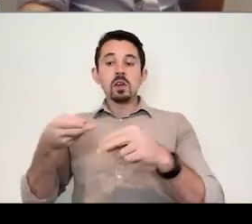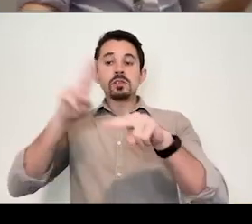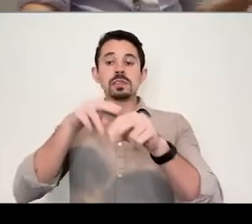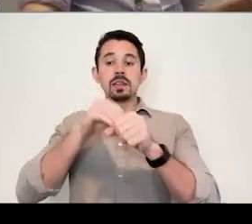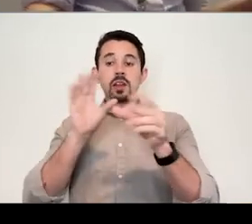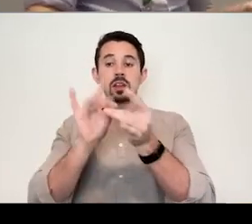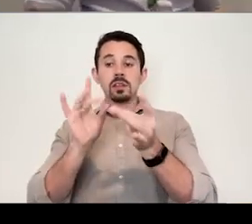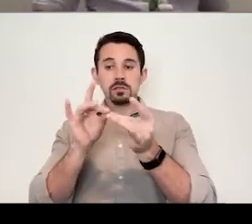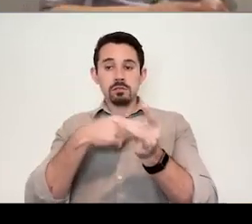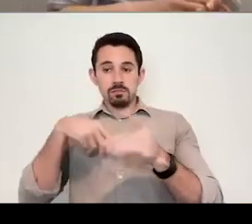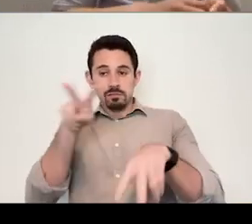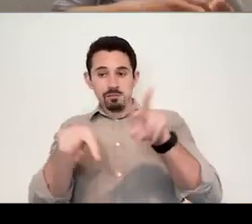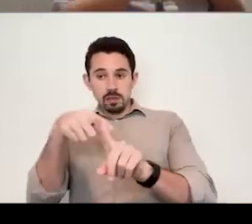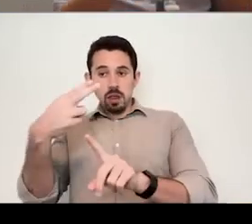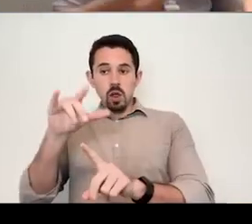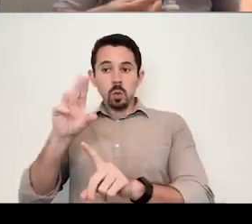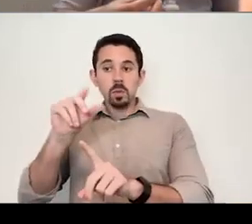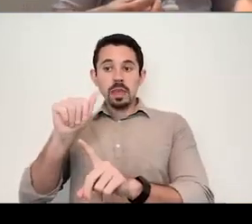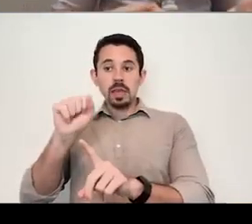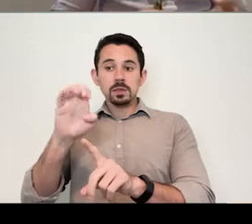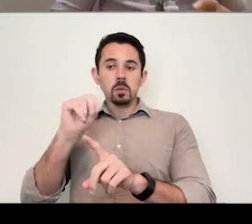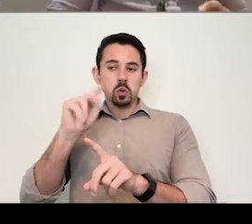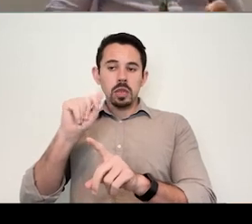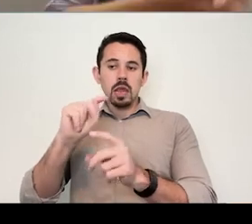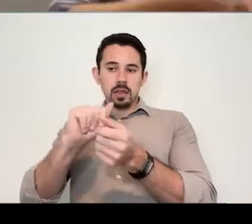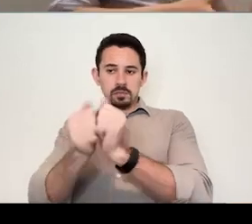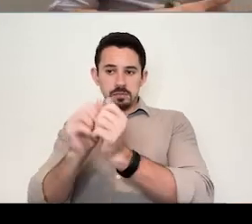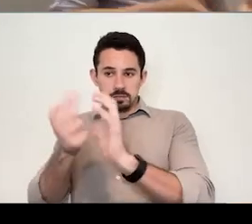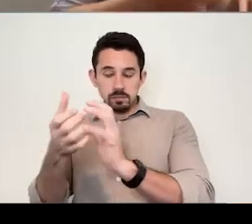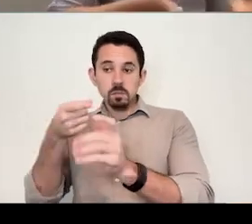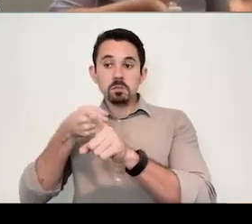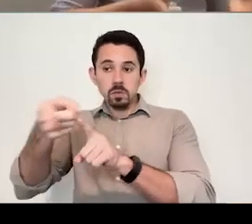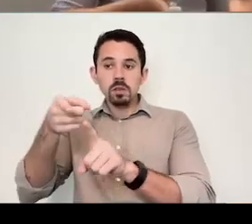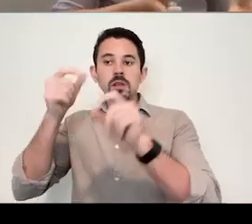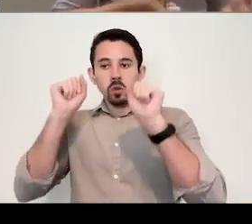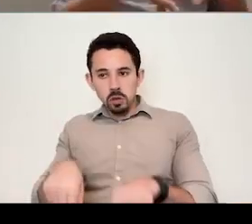we hypothesize that the increased adherence we observed in the hydrolase mutant strain